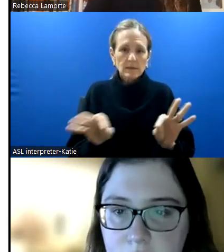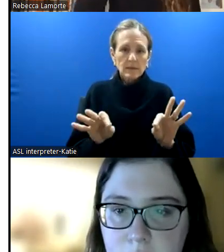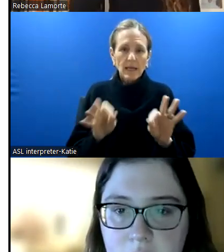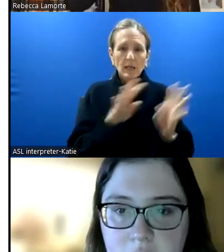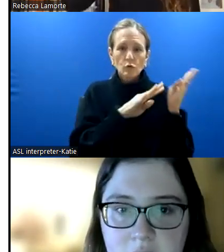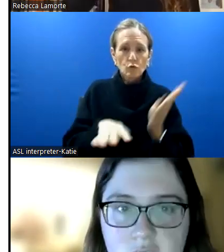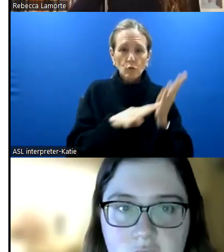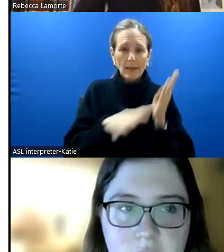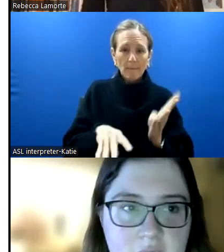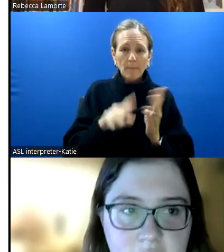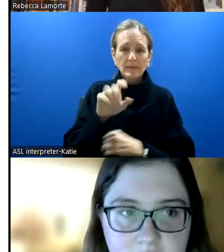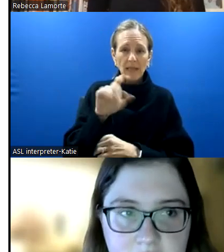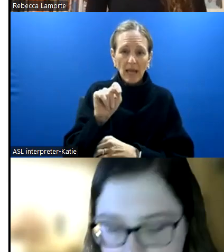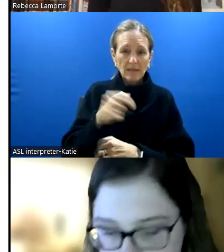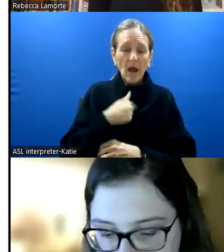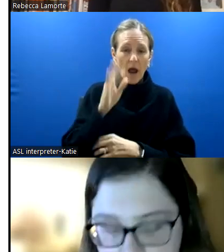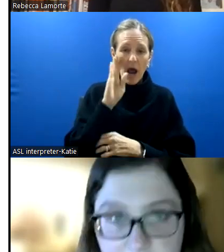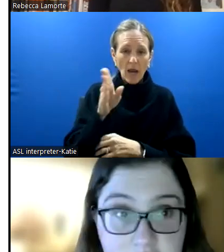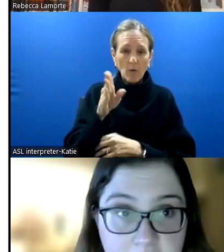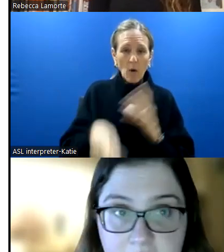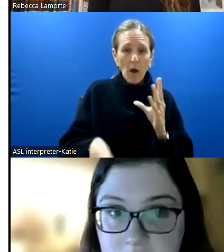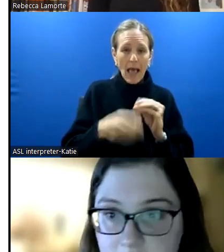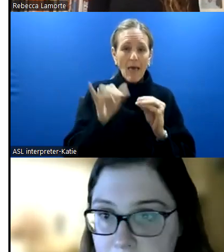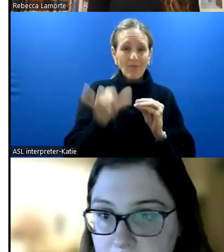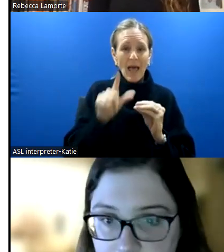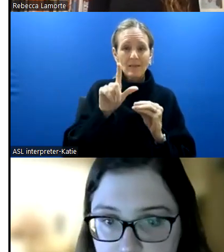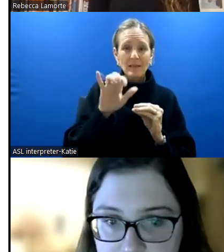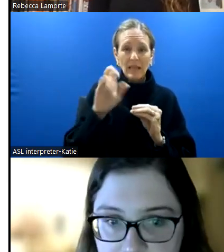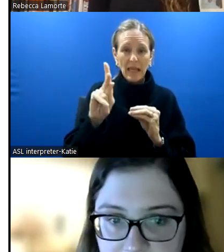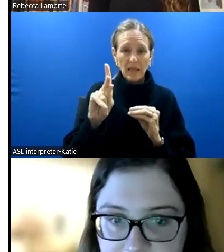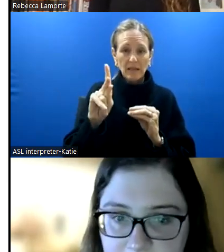I will put the StreamText link in the chat in a few minutes.